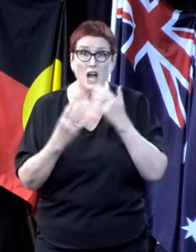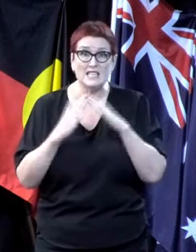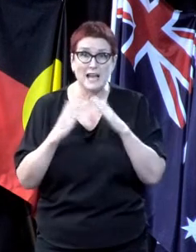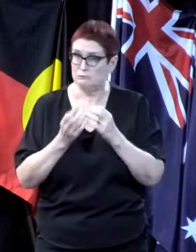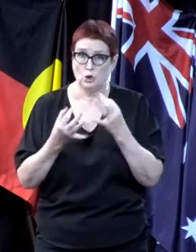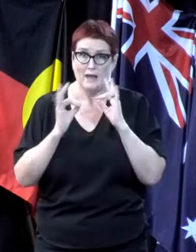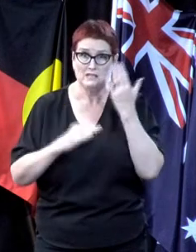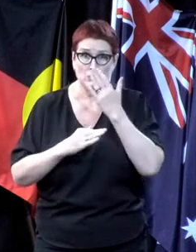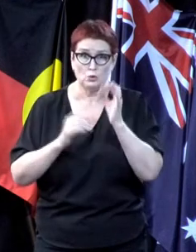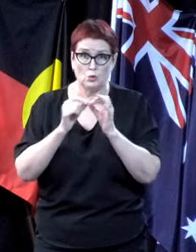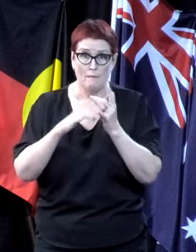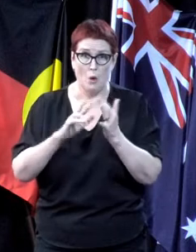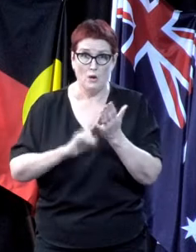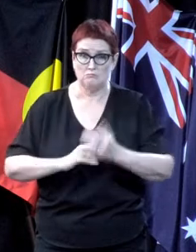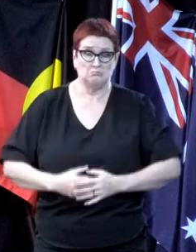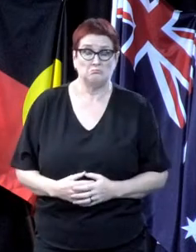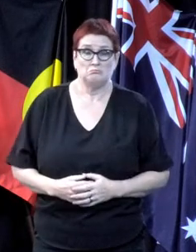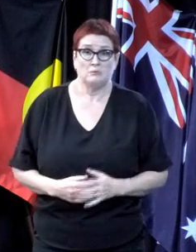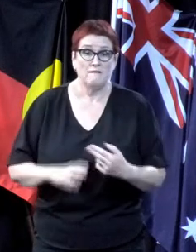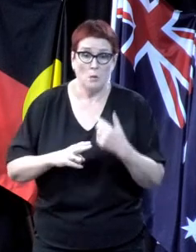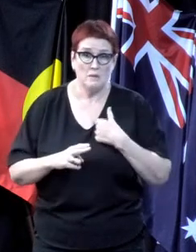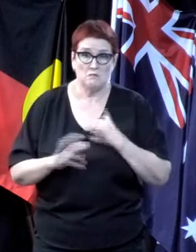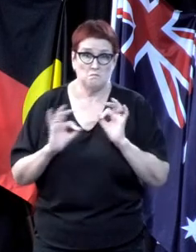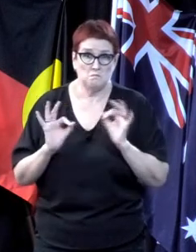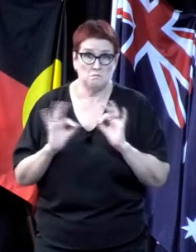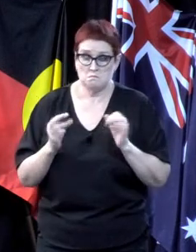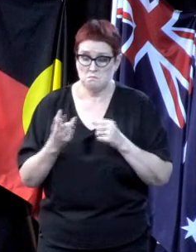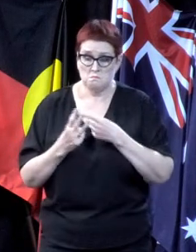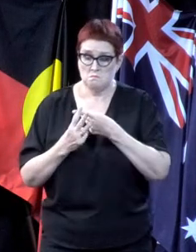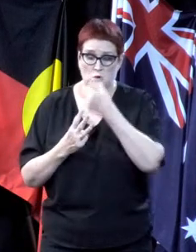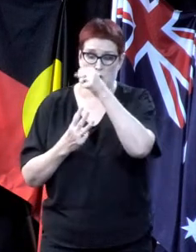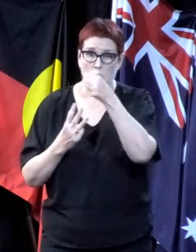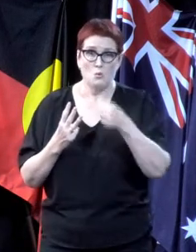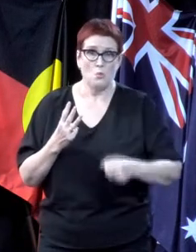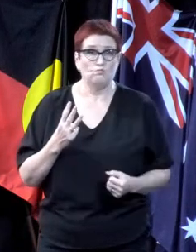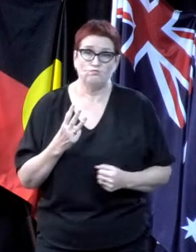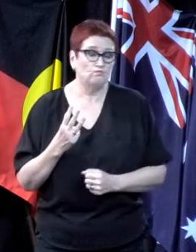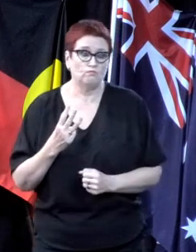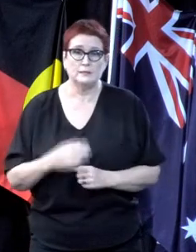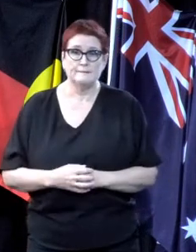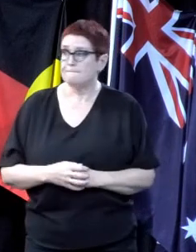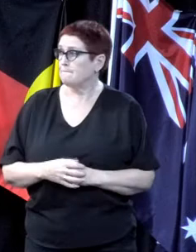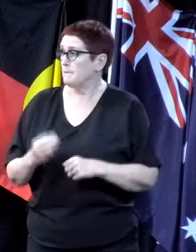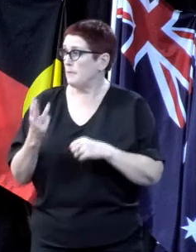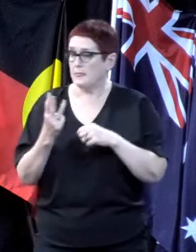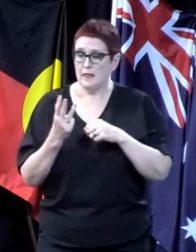but I've never experienced that in my entire career. No, and I don't have a special school, no. We do, but, no, we haven't.